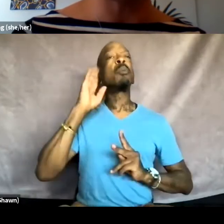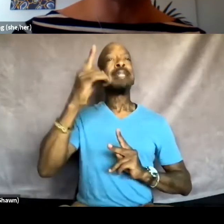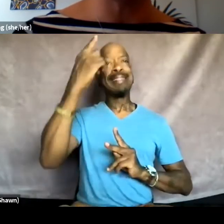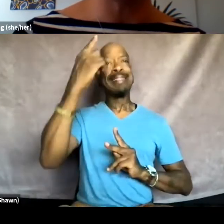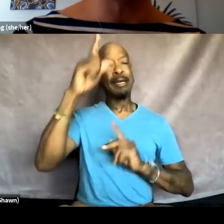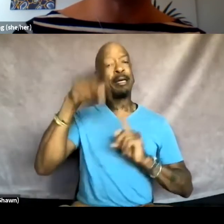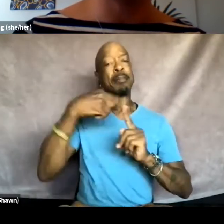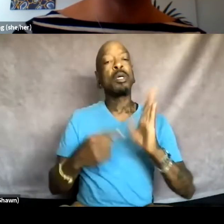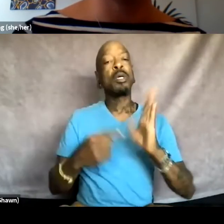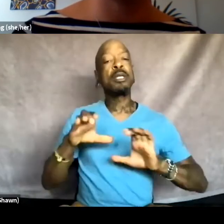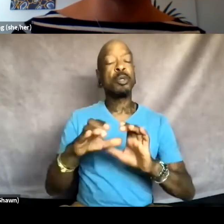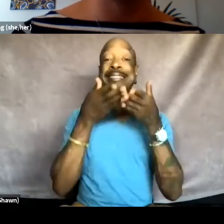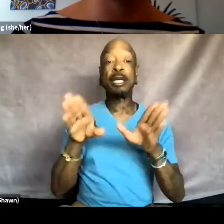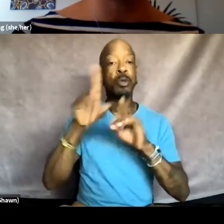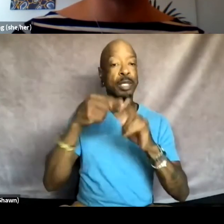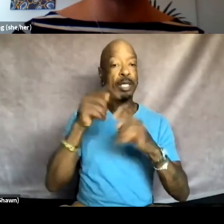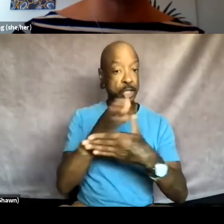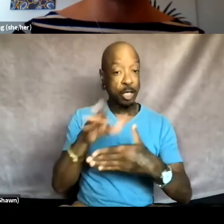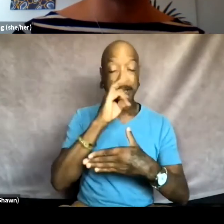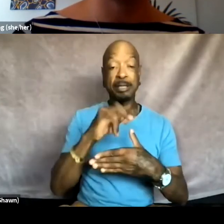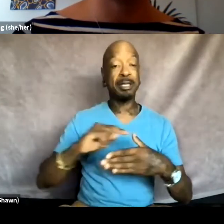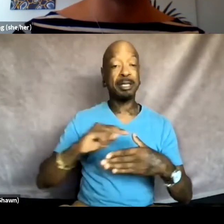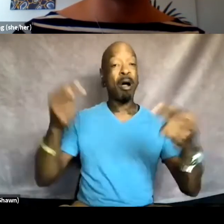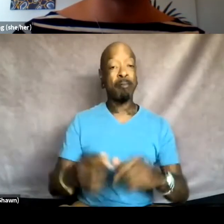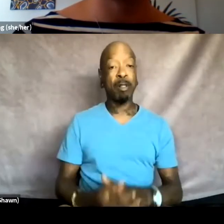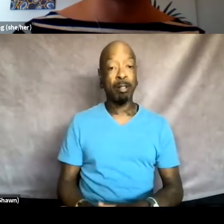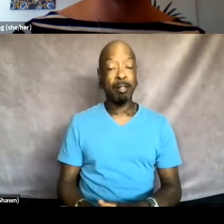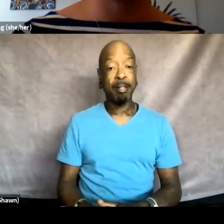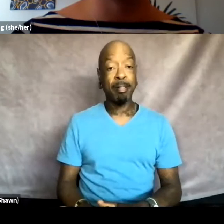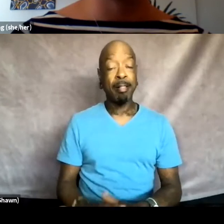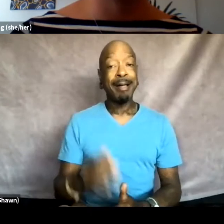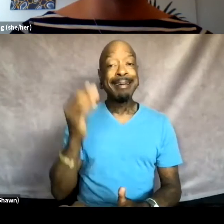it in general, because it's harmful, and it seems like something that's like.